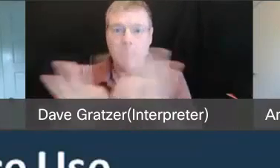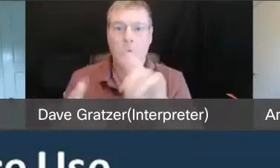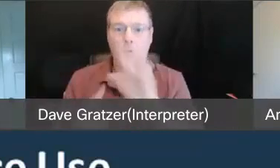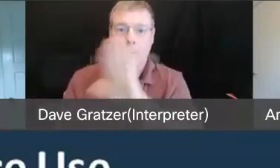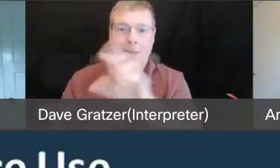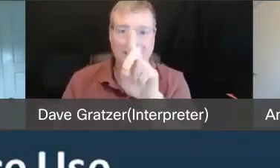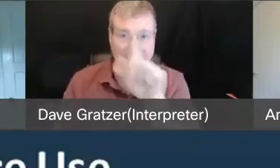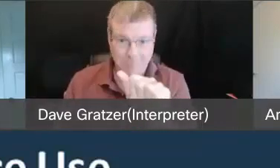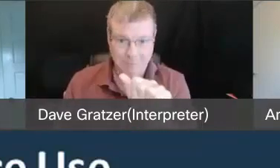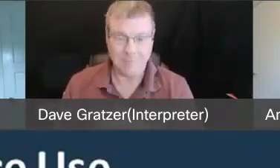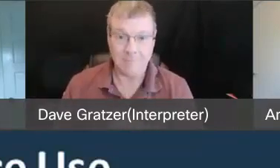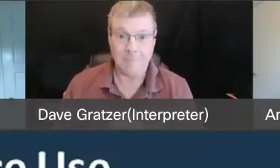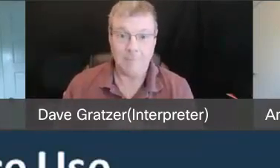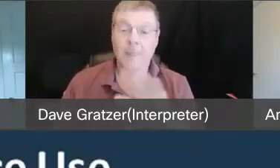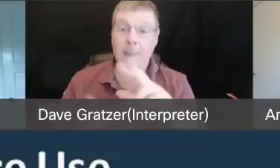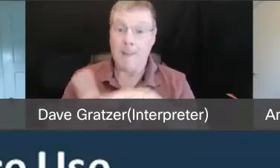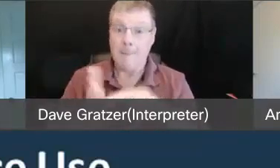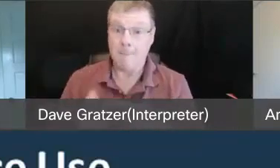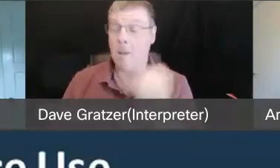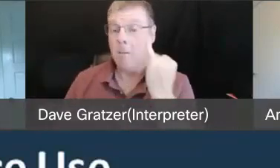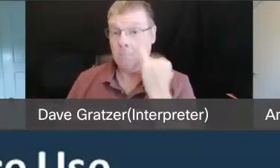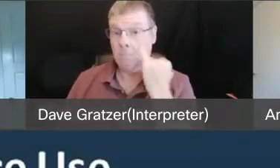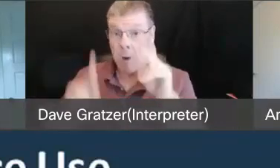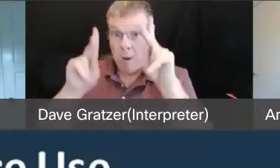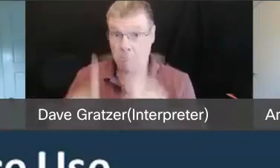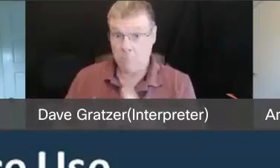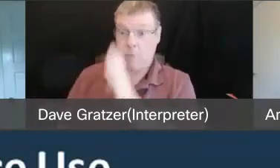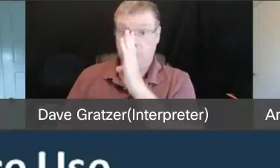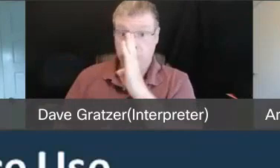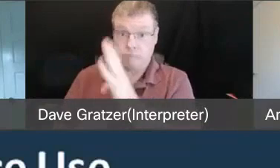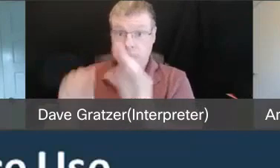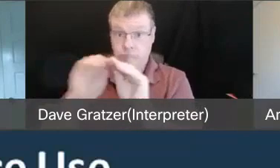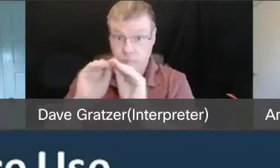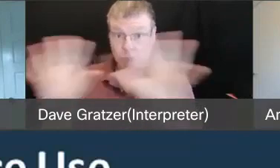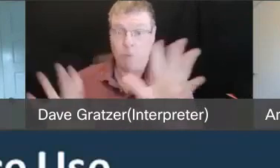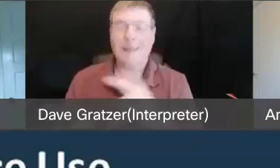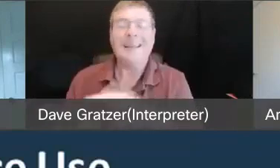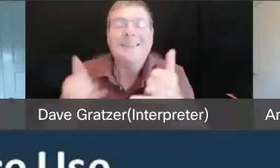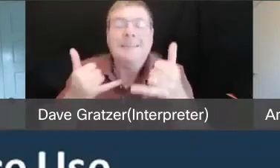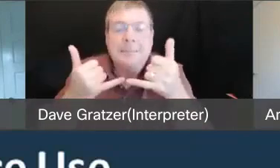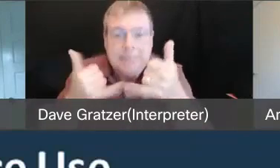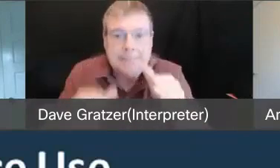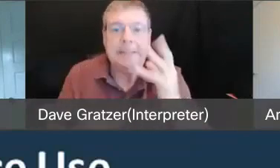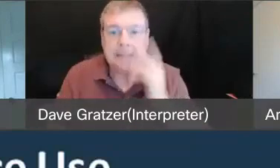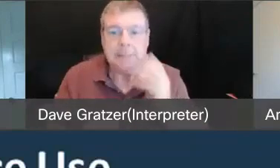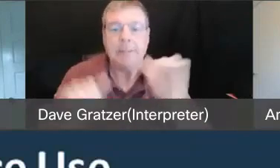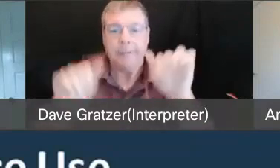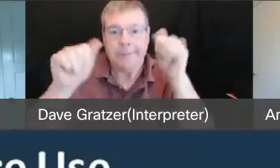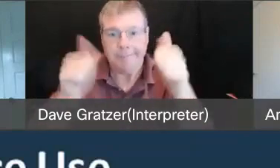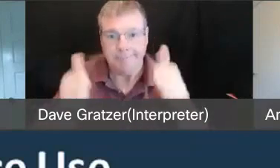Meaning, if they were clean and sober, they would still be experiencing significant symptoms